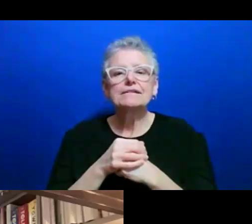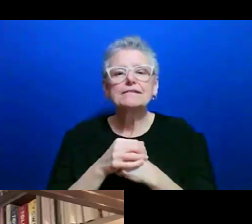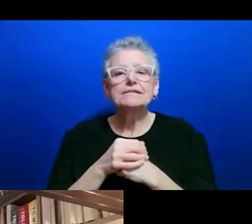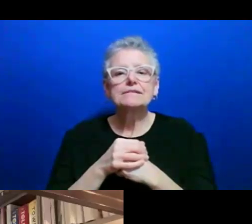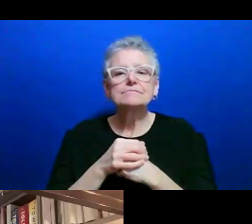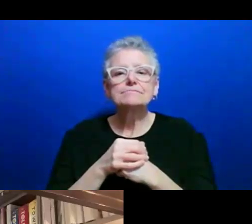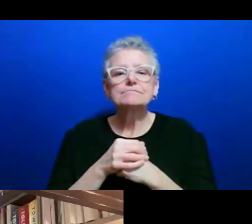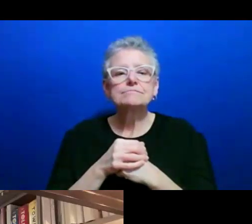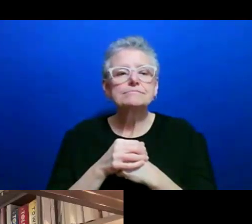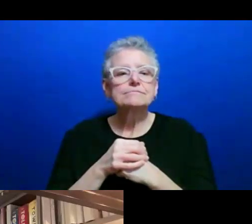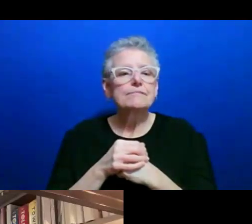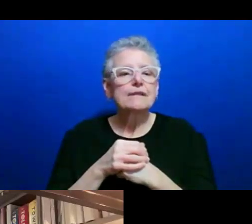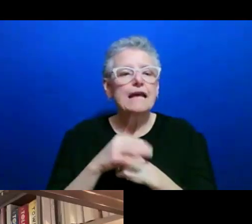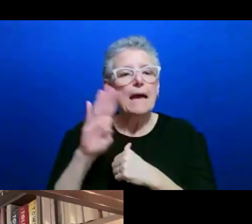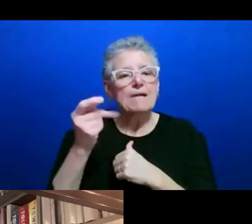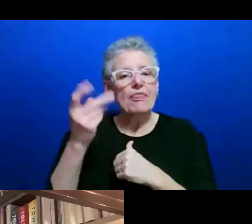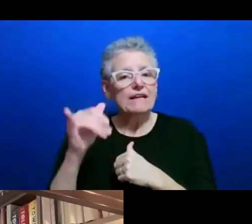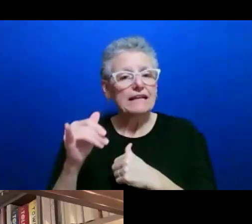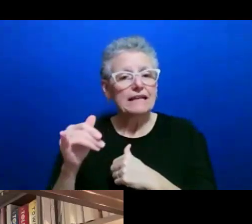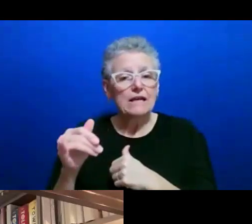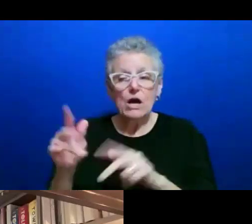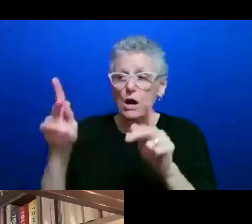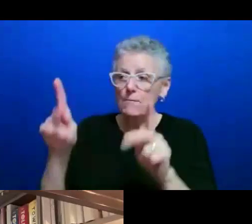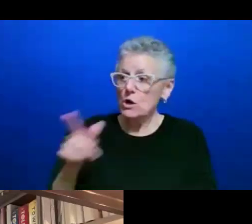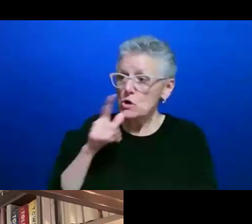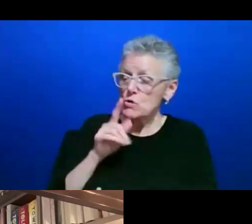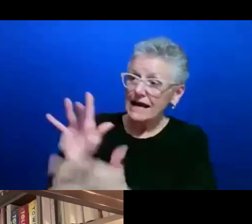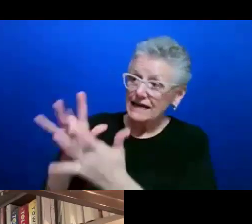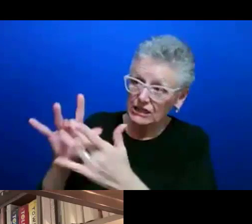HEATHER BRASPENNINX >> Somebody who I reached out to initially when I started